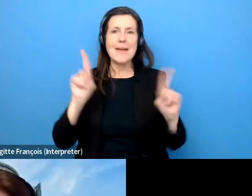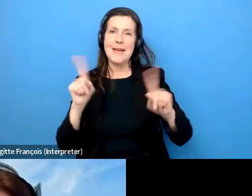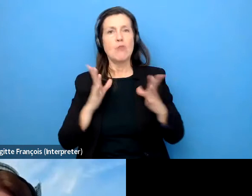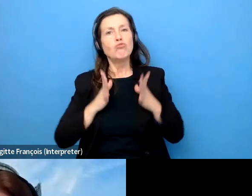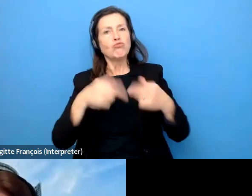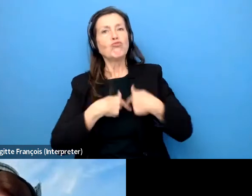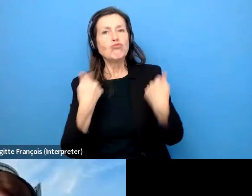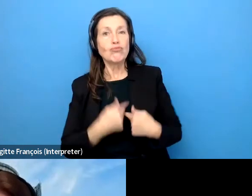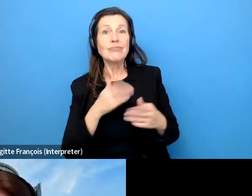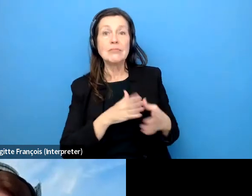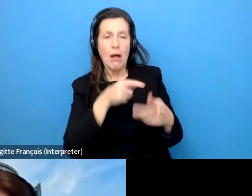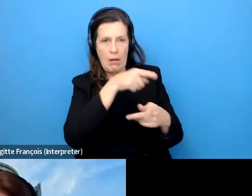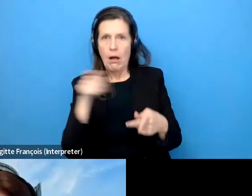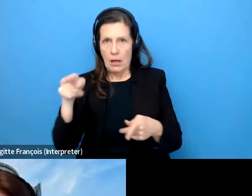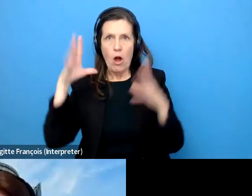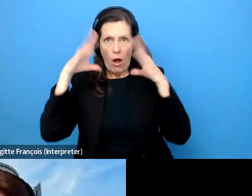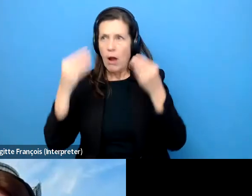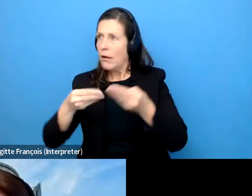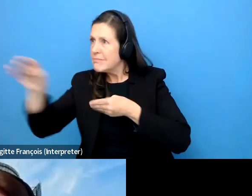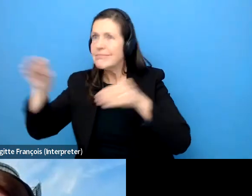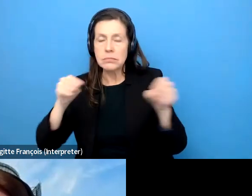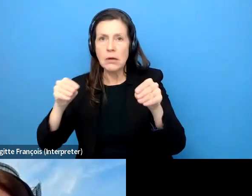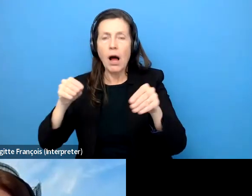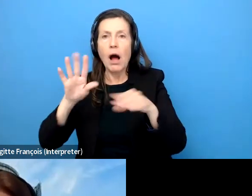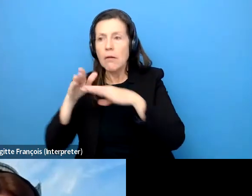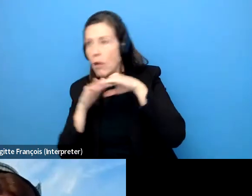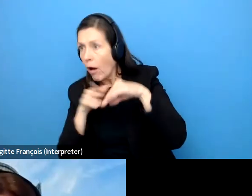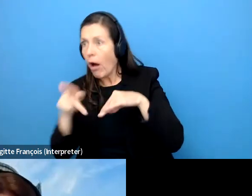In addition, the strategy on the rights for people with disabilities,